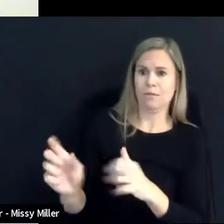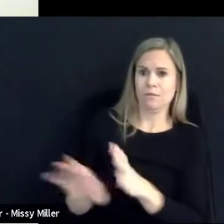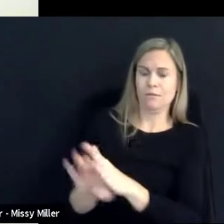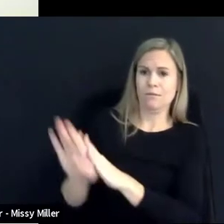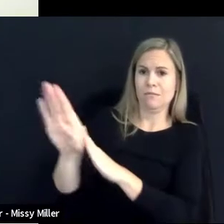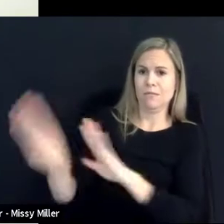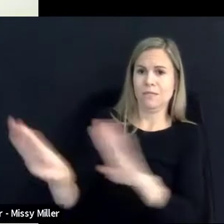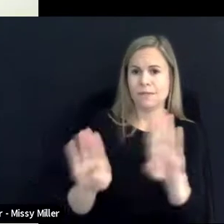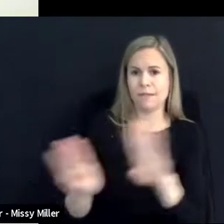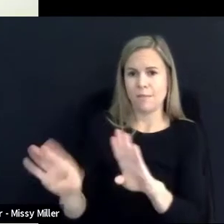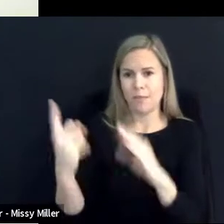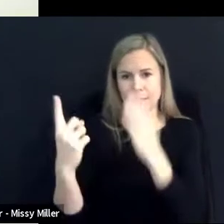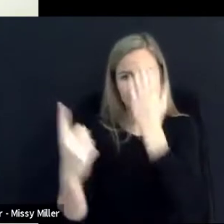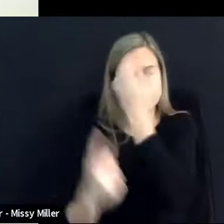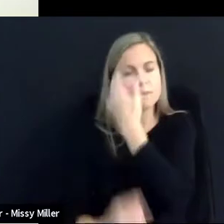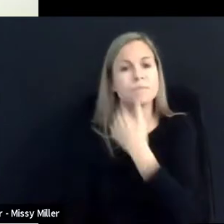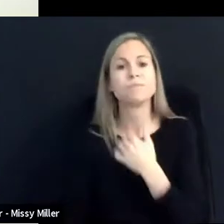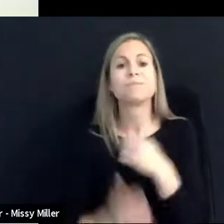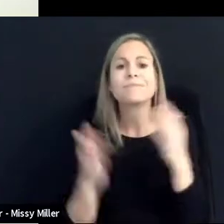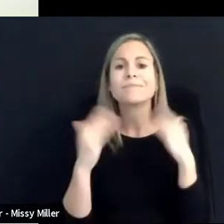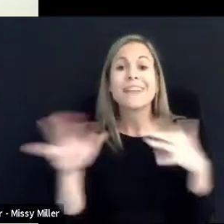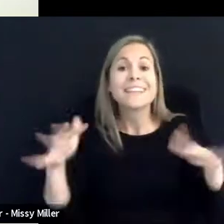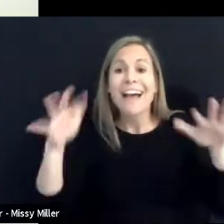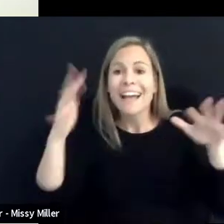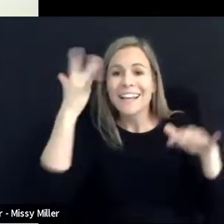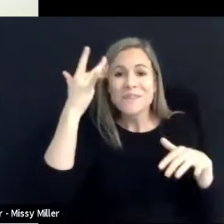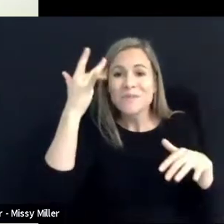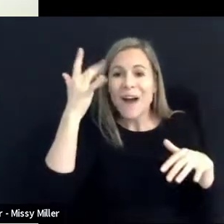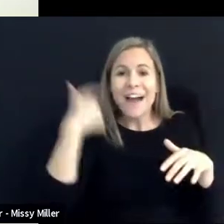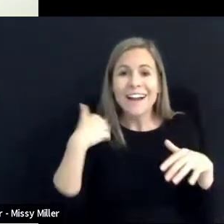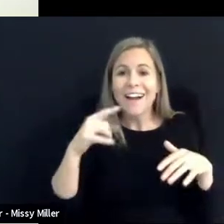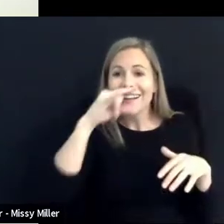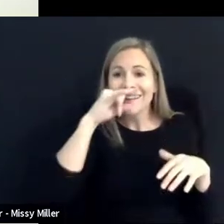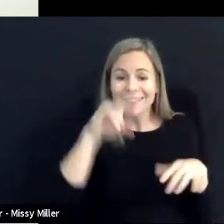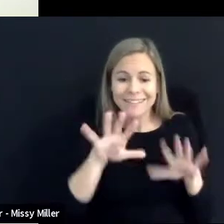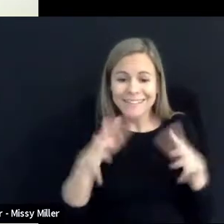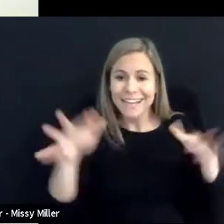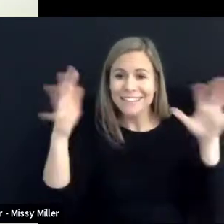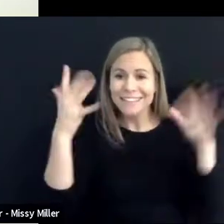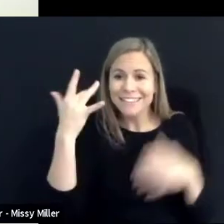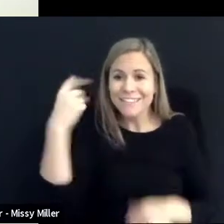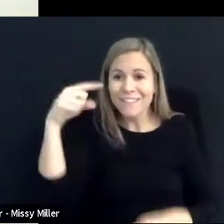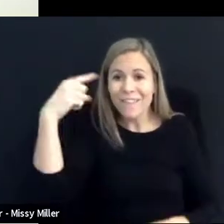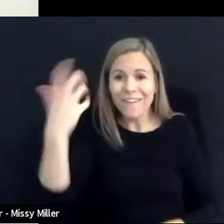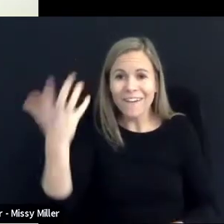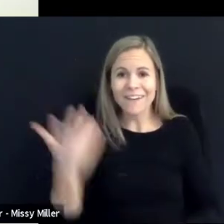All right, anxiety. What could our kids possibly have to be anxious about? Well, this day and age,